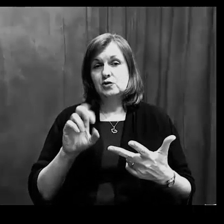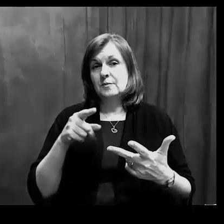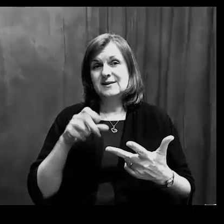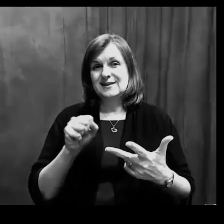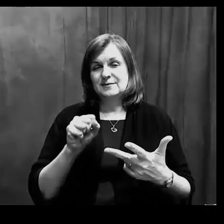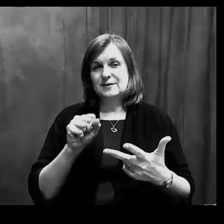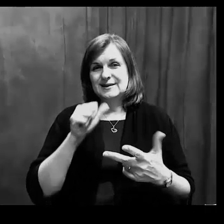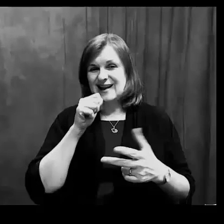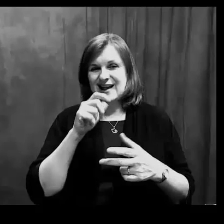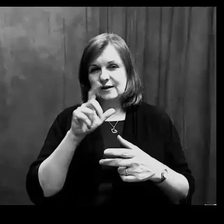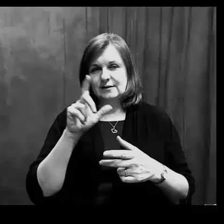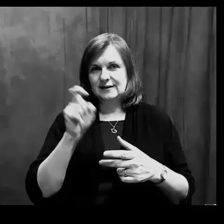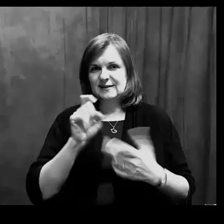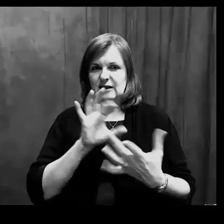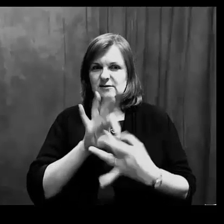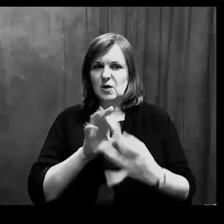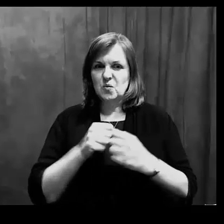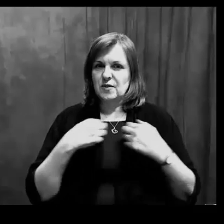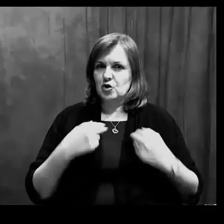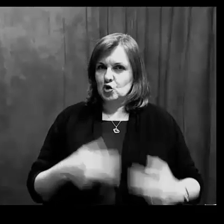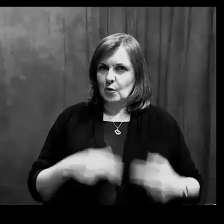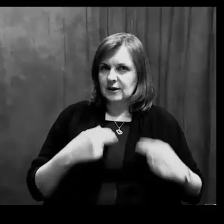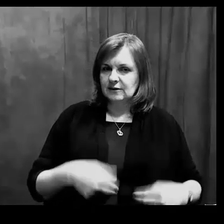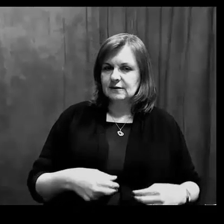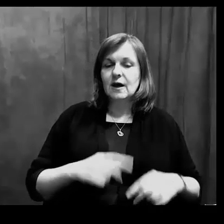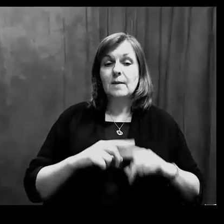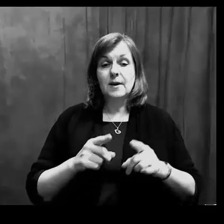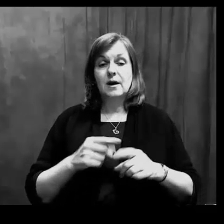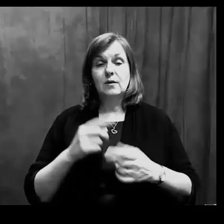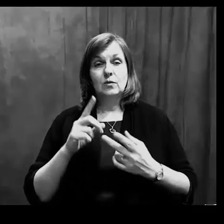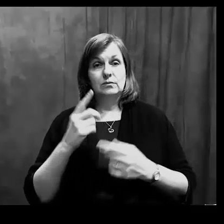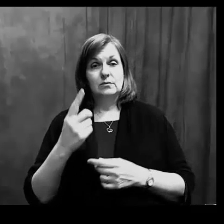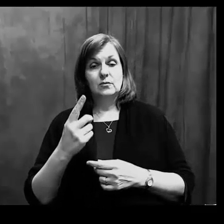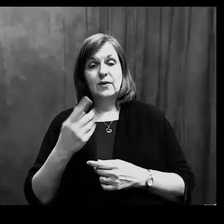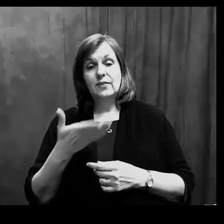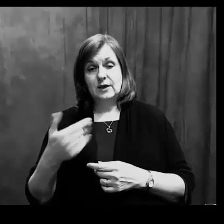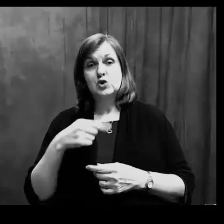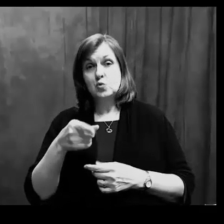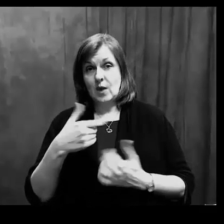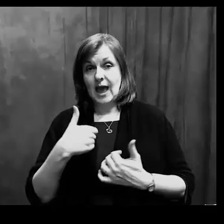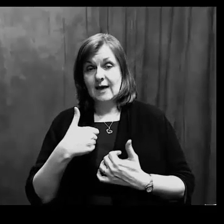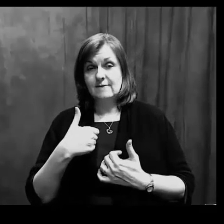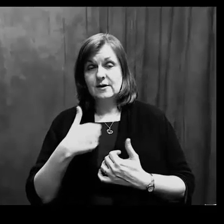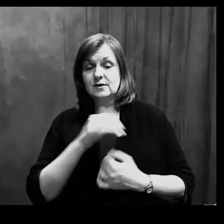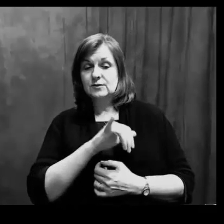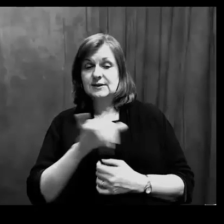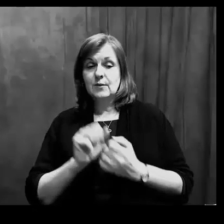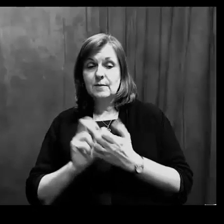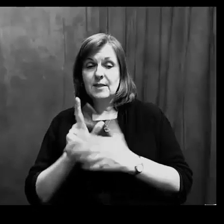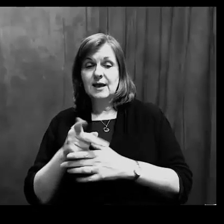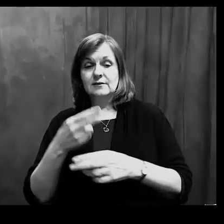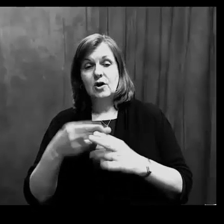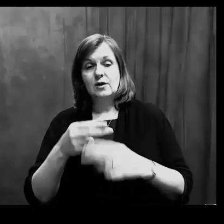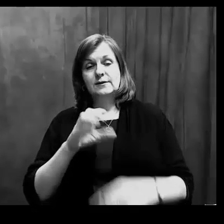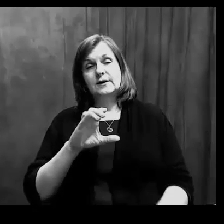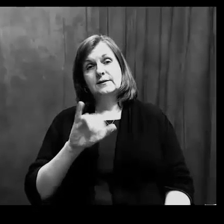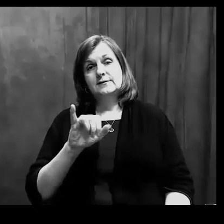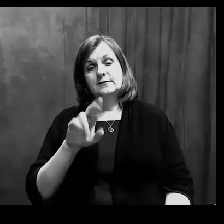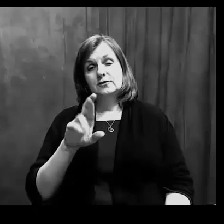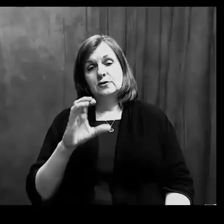tropisms that we would associate with you necessarily -- but circadian rhythm is certainly something we associate with humans